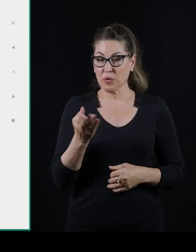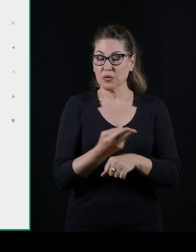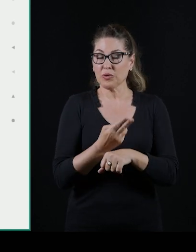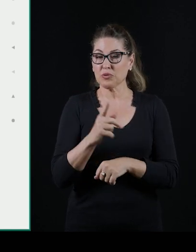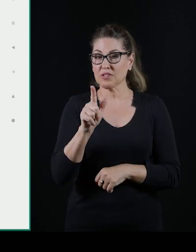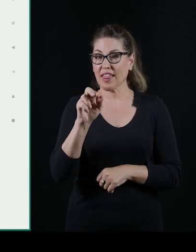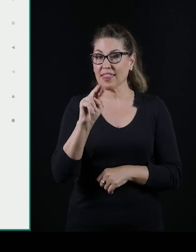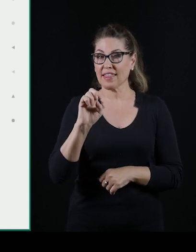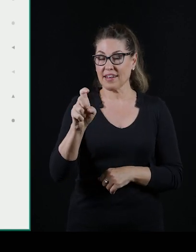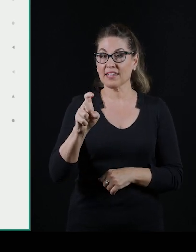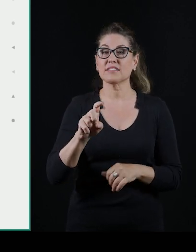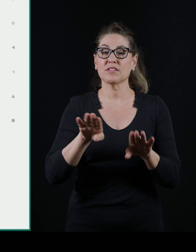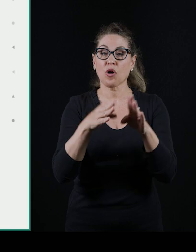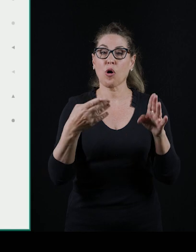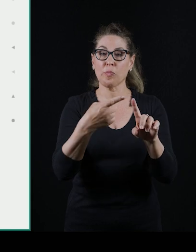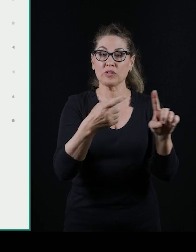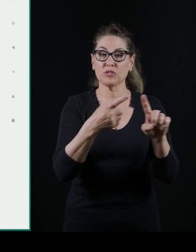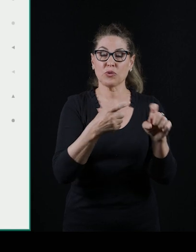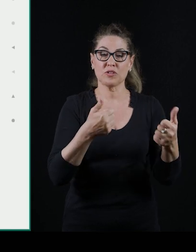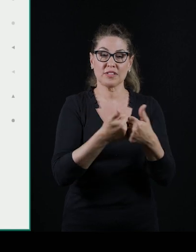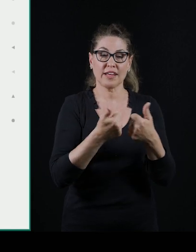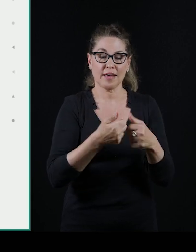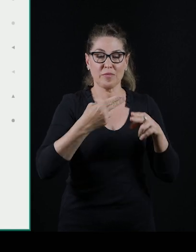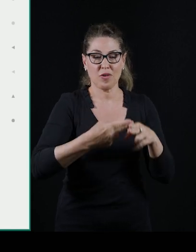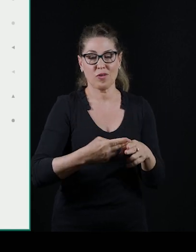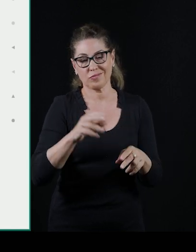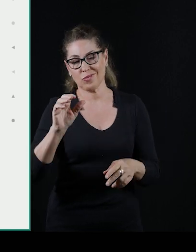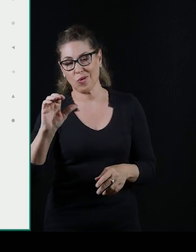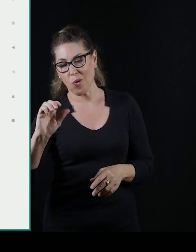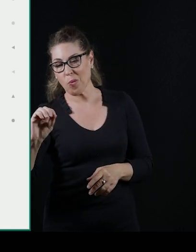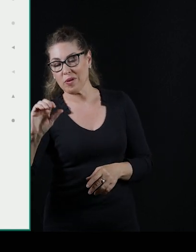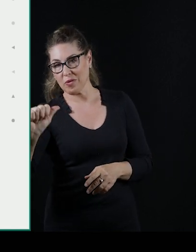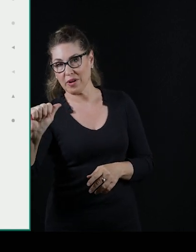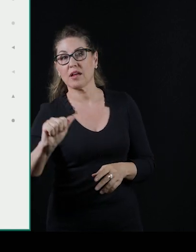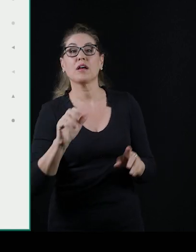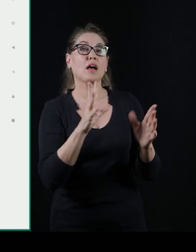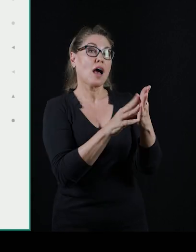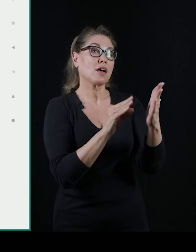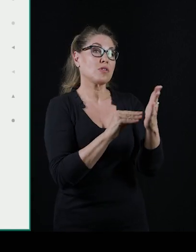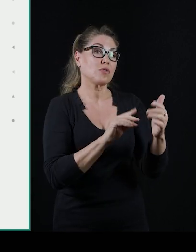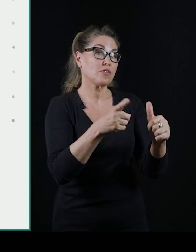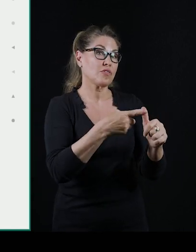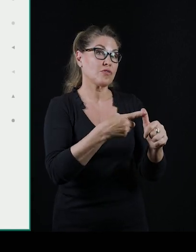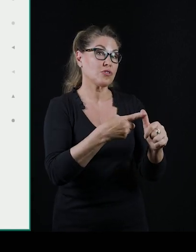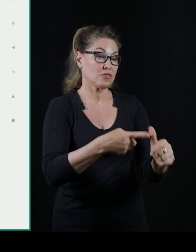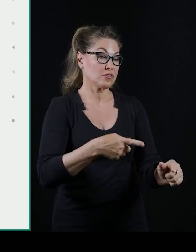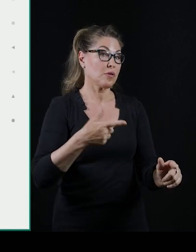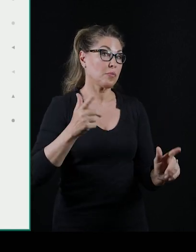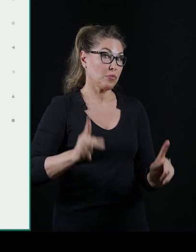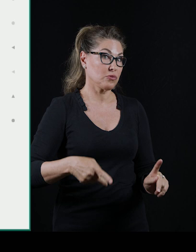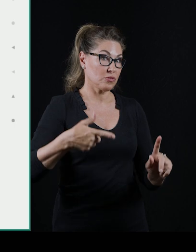of an open source game named open arena, a clone of the popular first person shooter, "Quake."